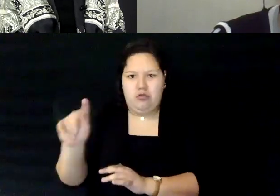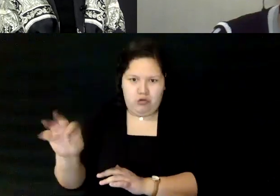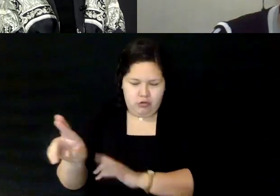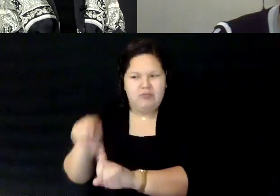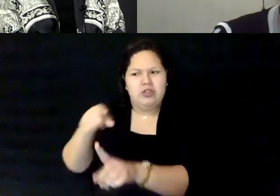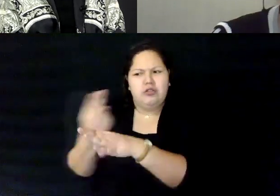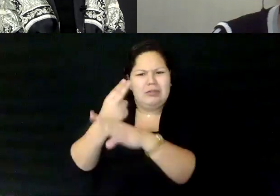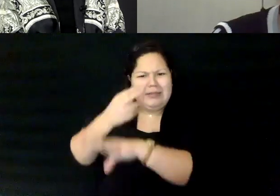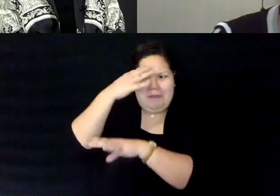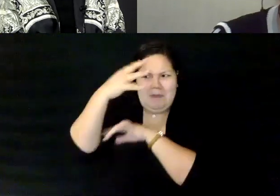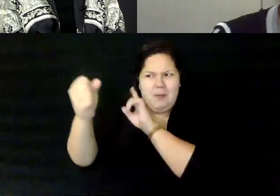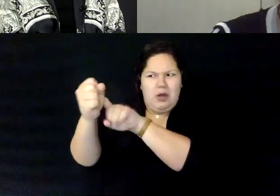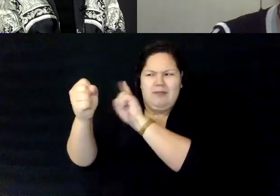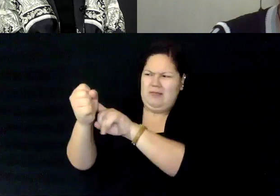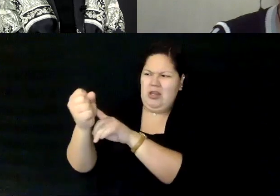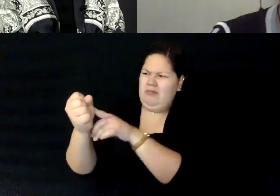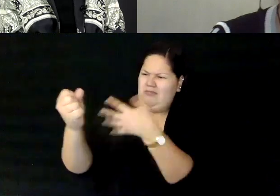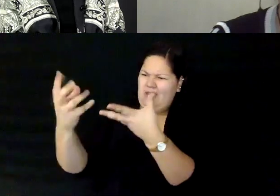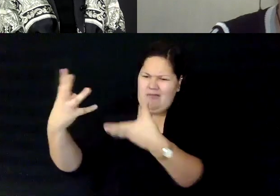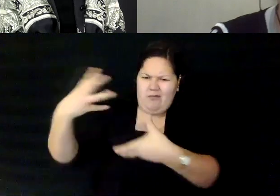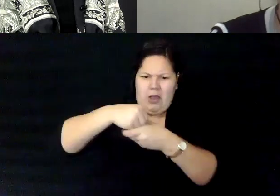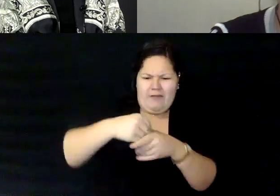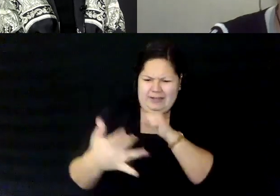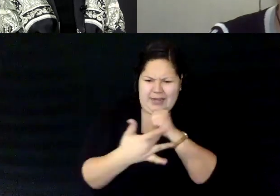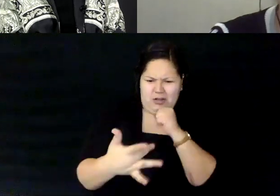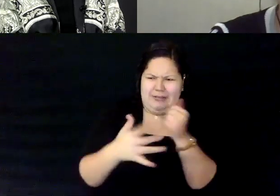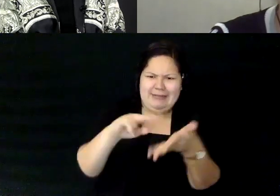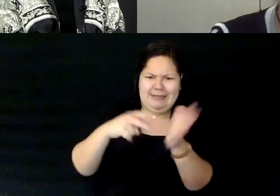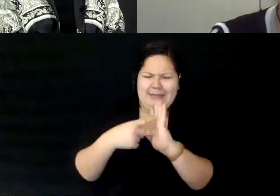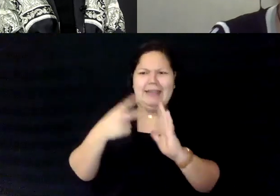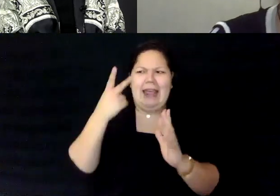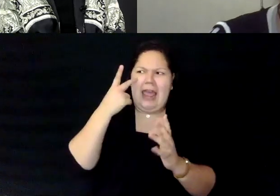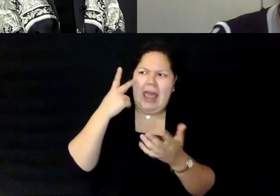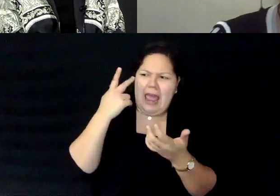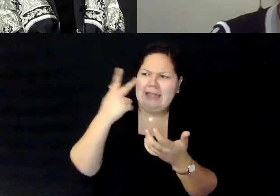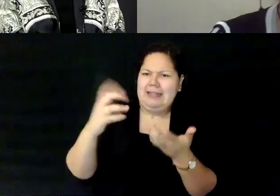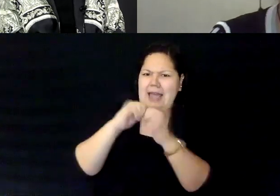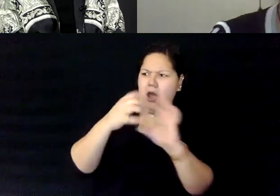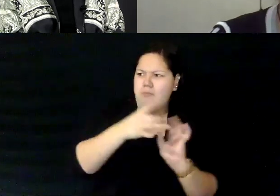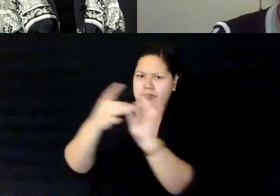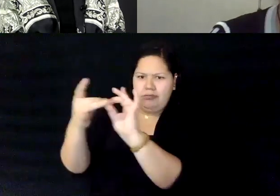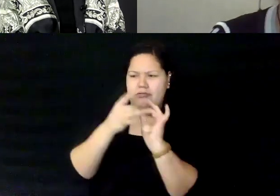technologies and how the body reinscribes memory into the present. Her work results in constructing